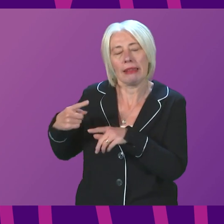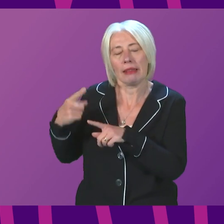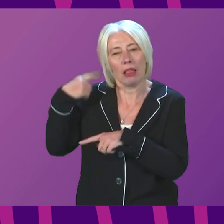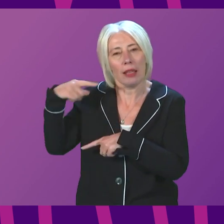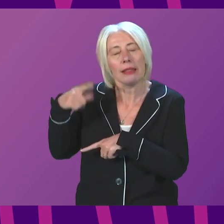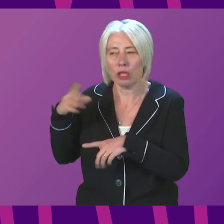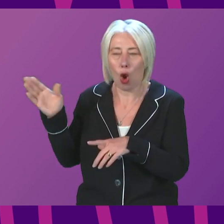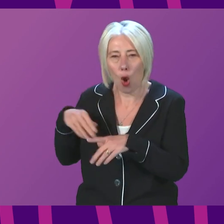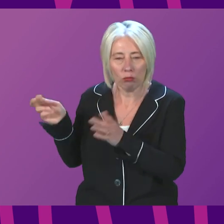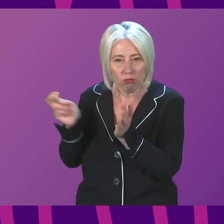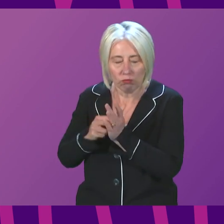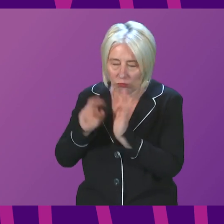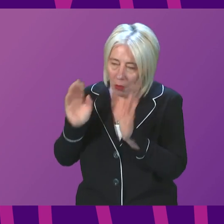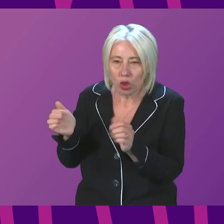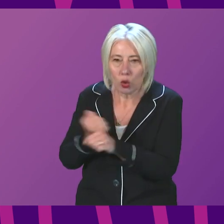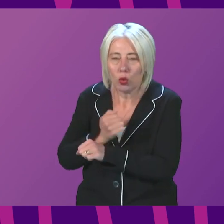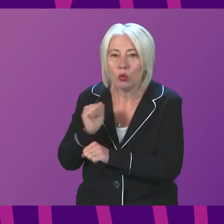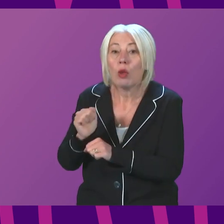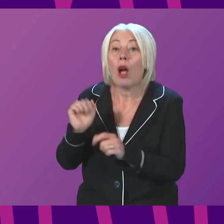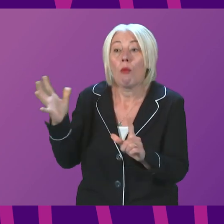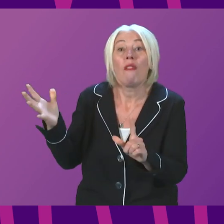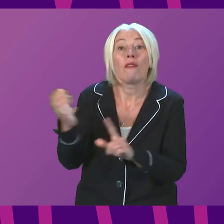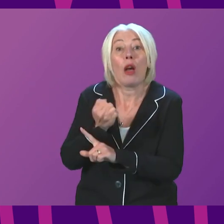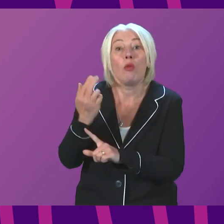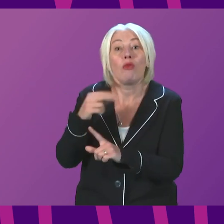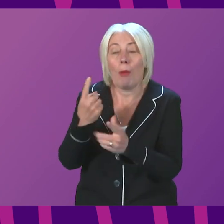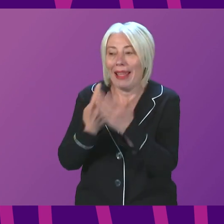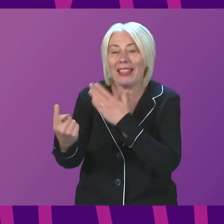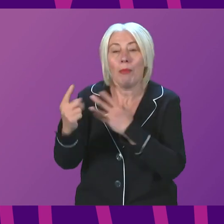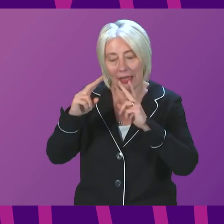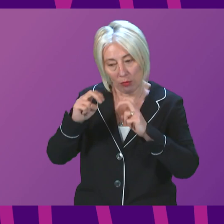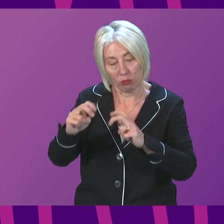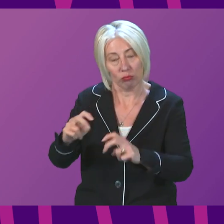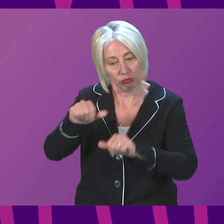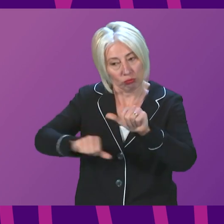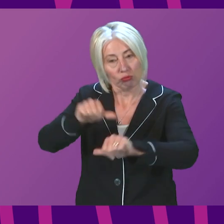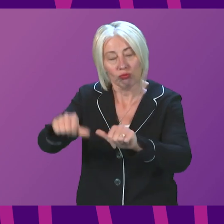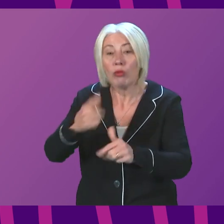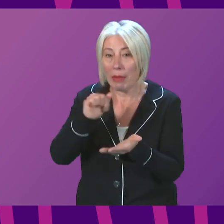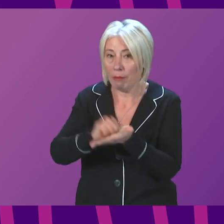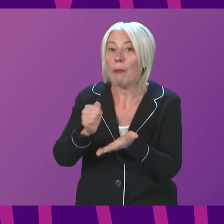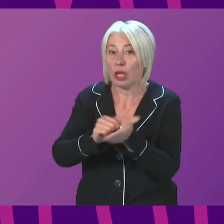The findings of that independent process were, of course, published, as is right and proper,